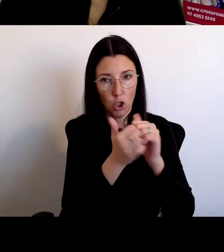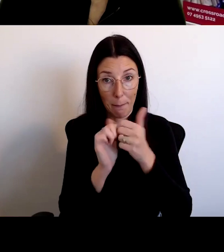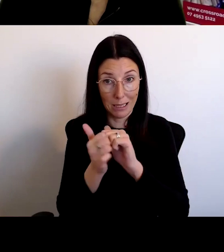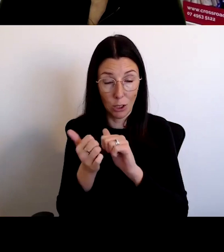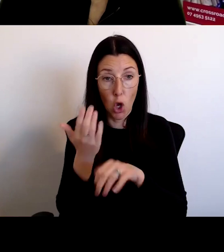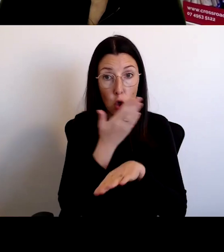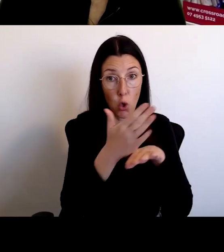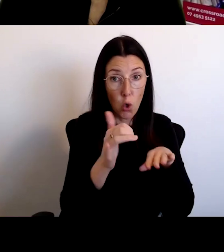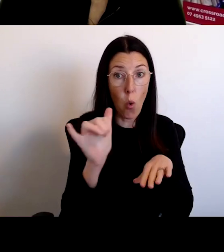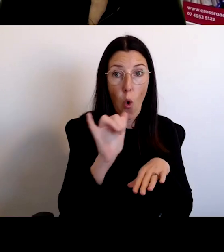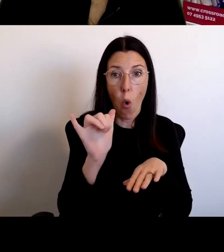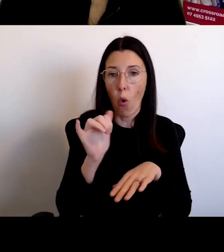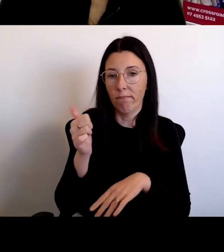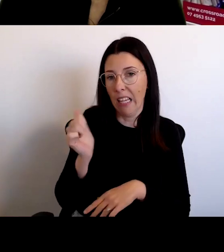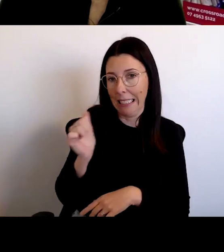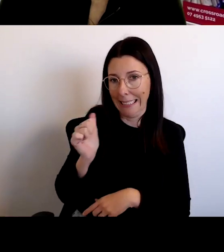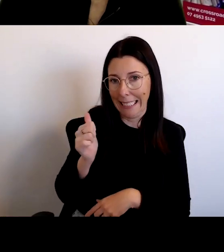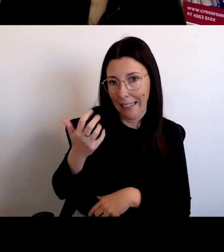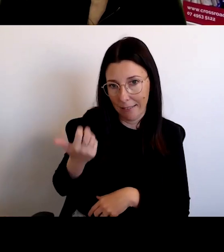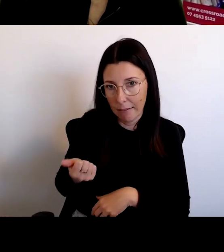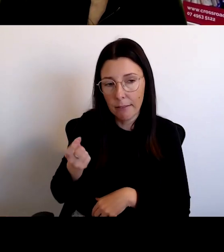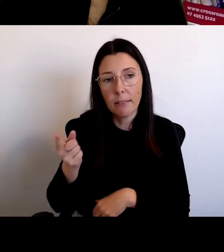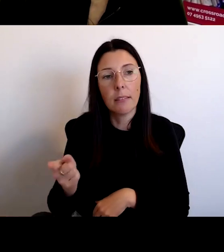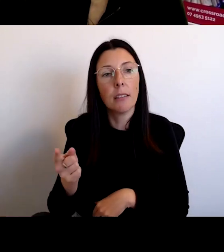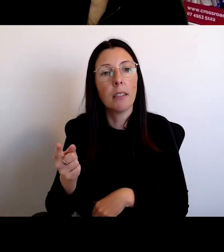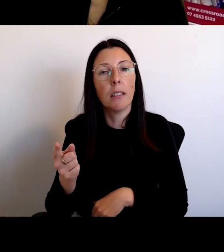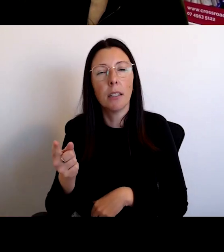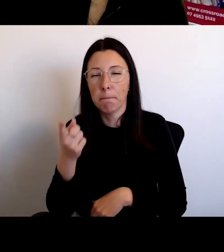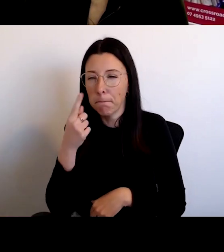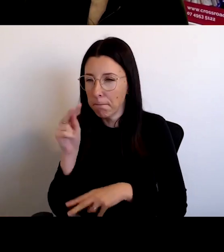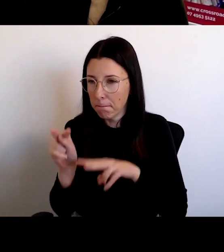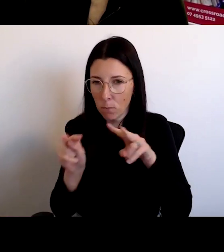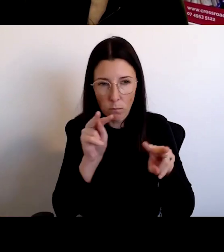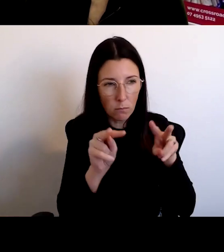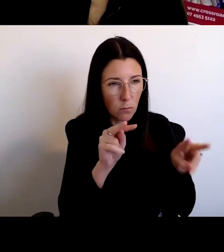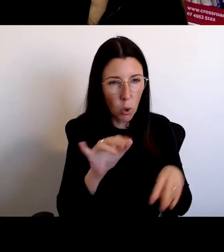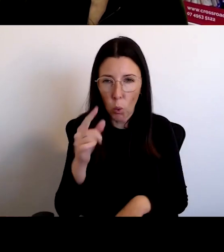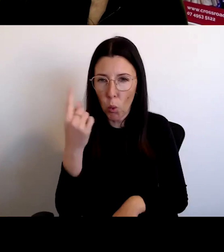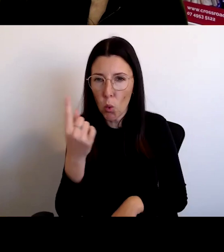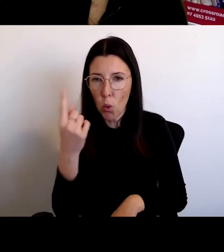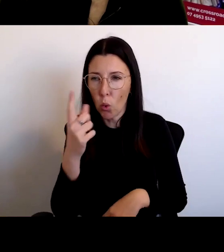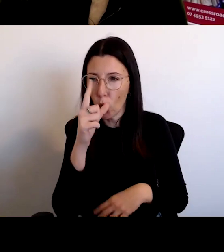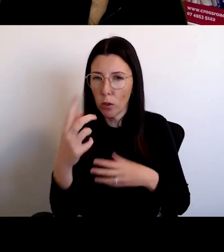and we sort out if they could align in with this campaign, so speaking to them